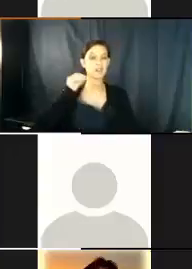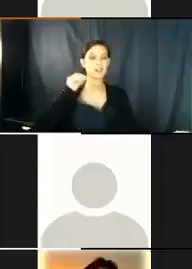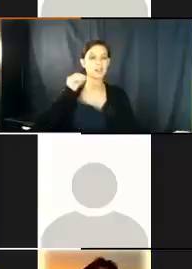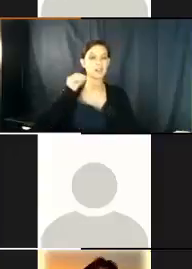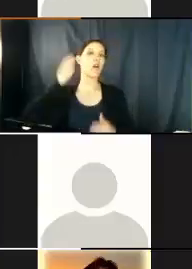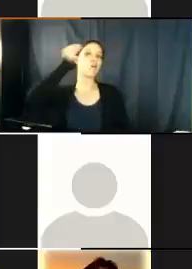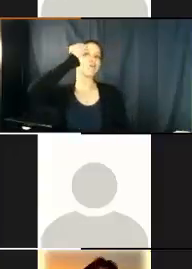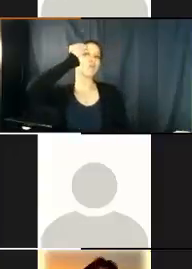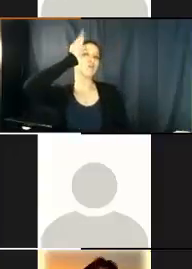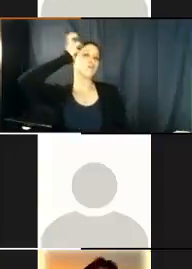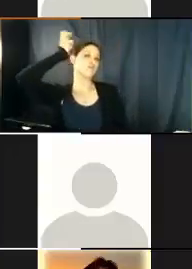the holder of the knowledge.